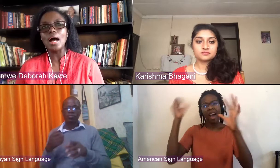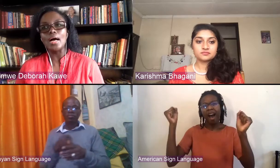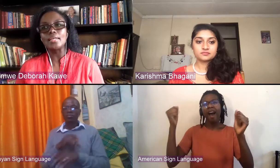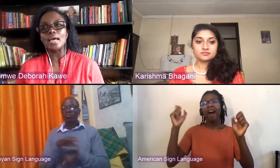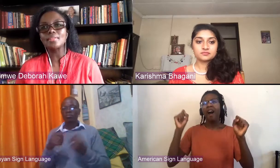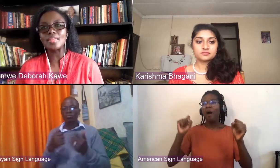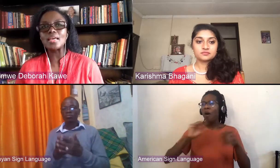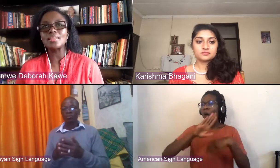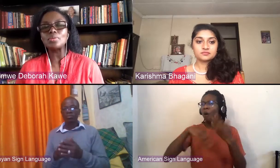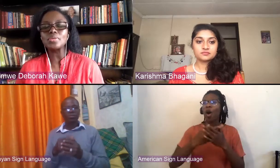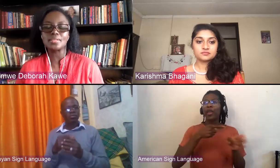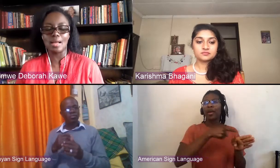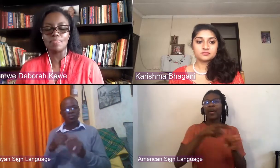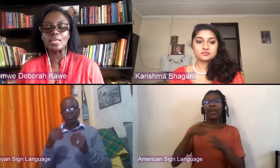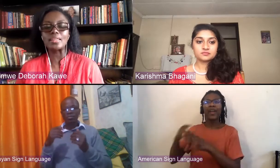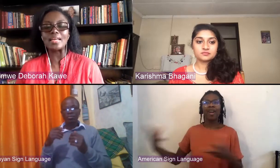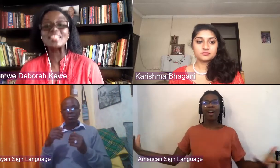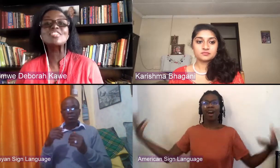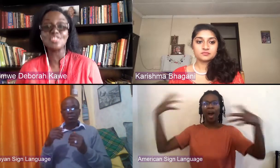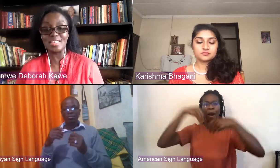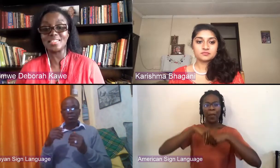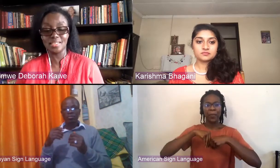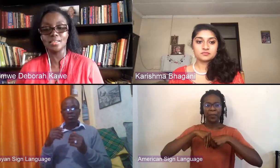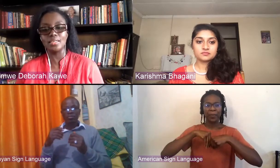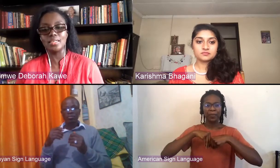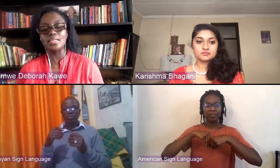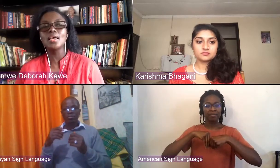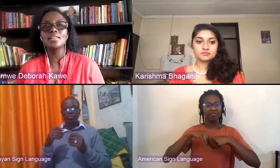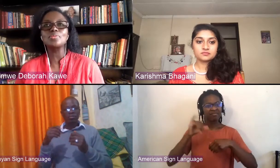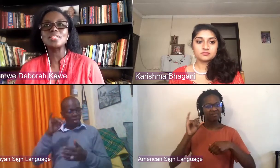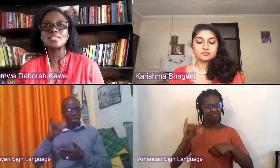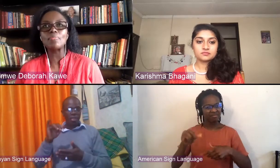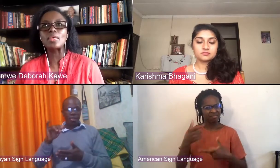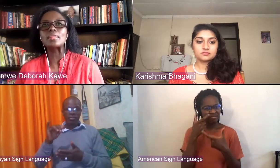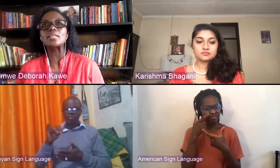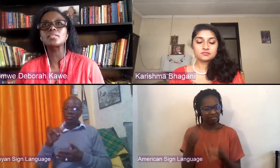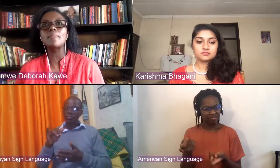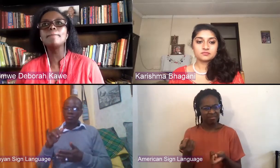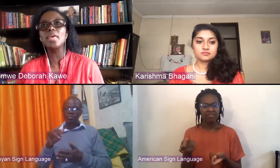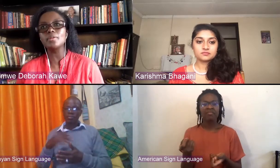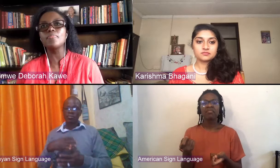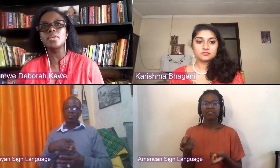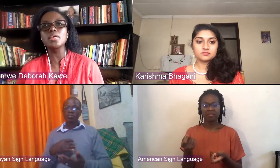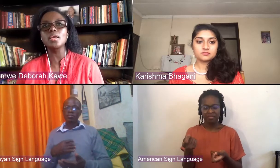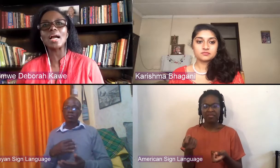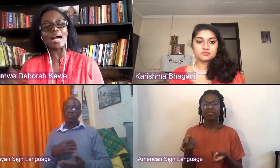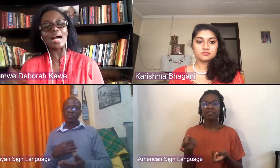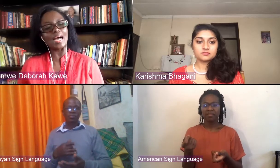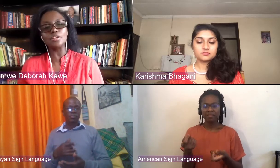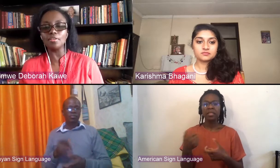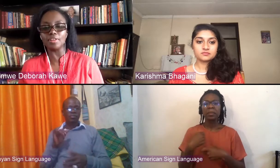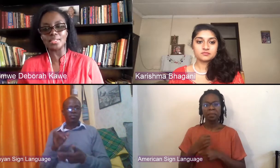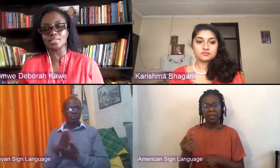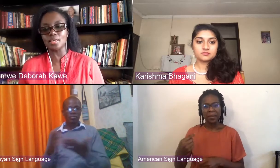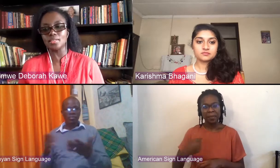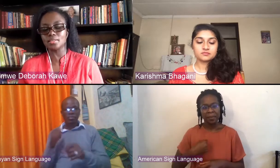And I think that was something that interestingly that was something that made me kind of access